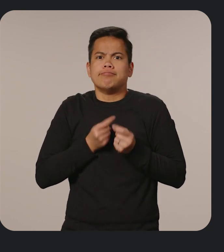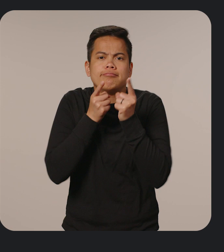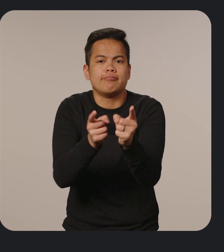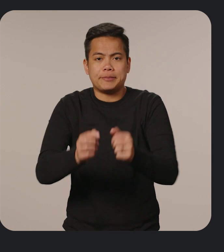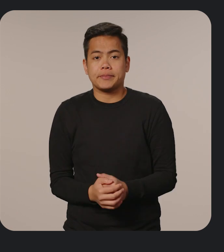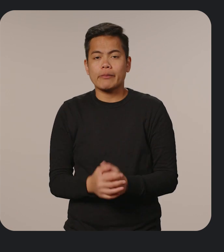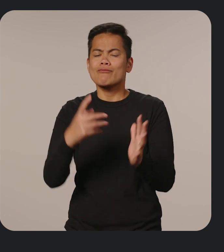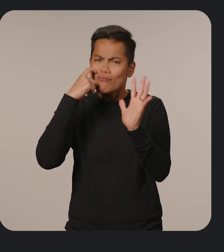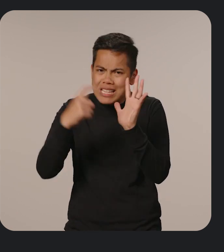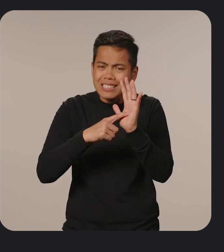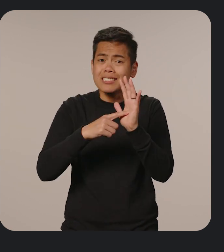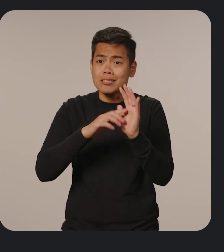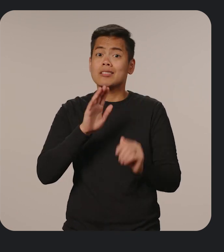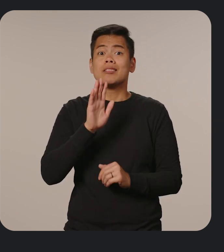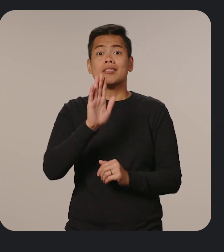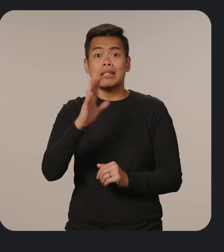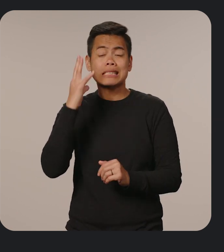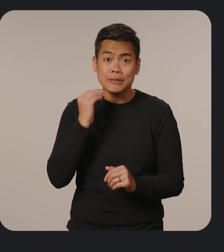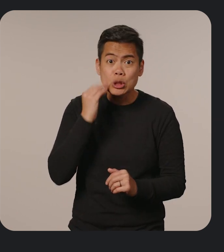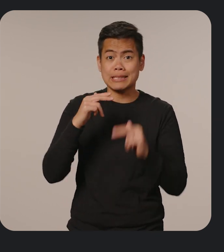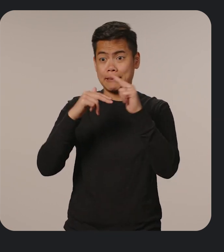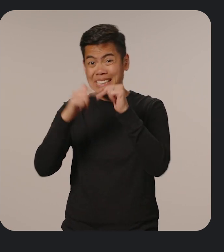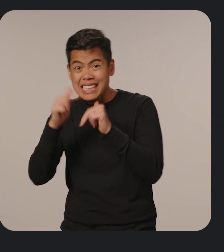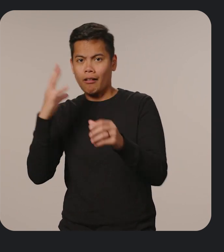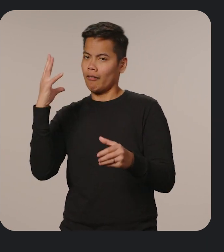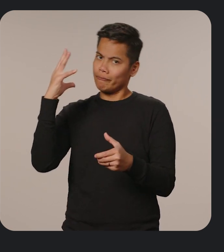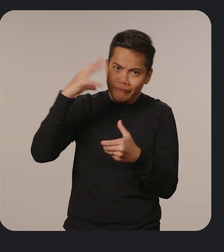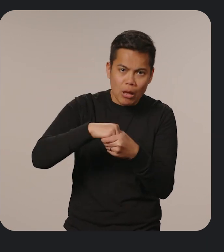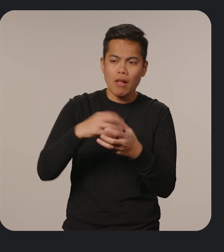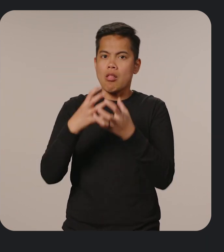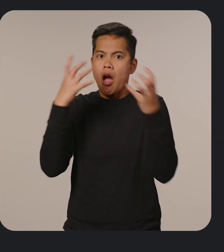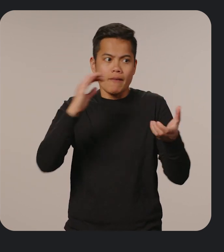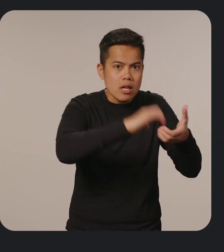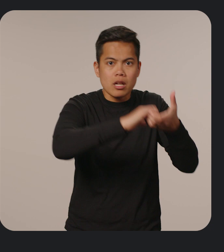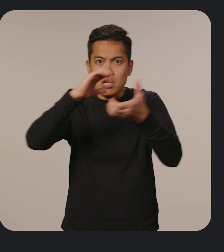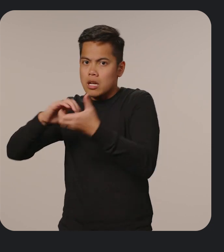in tools that aid an end-to-end creation journey to help you realize your imagination.